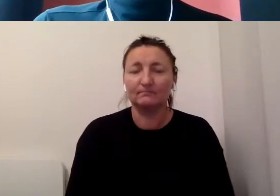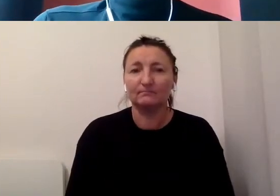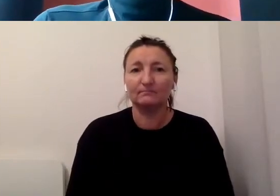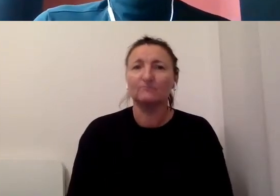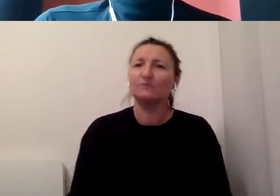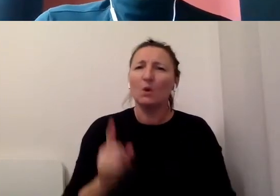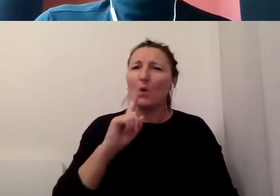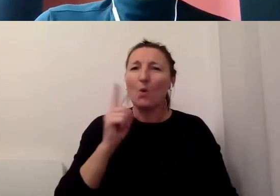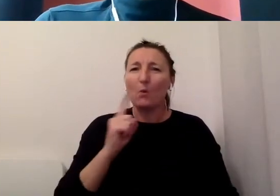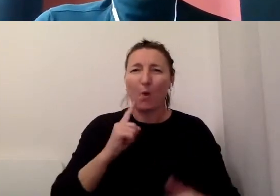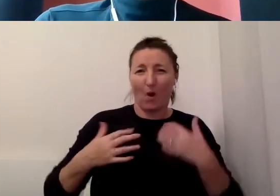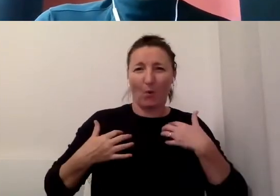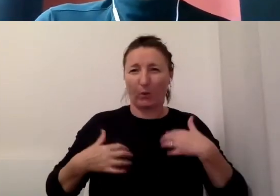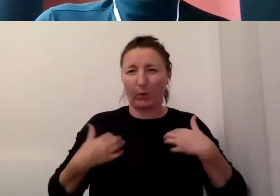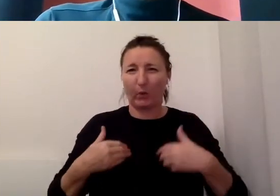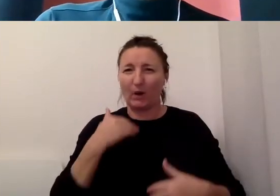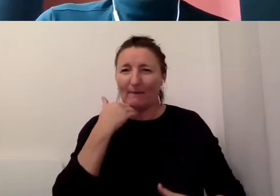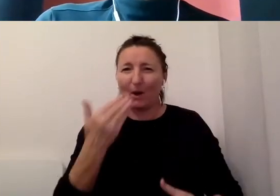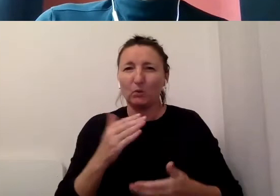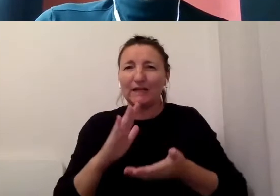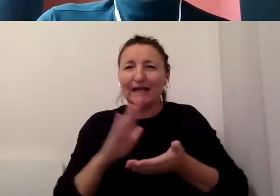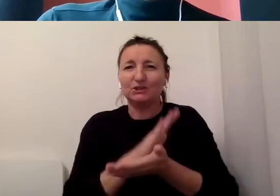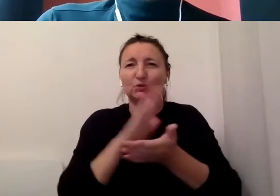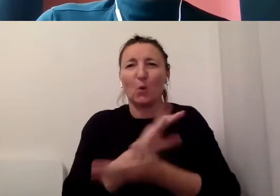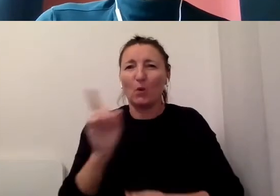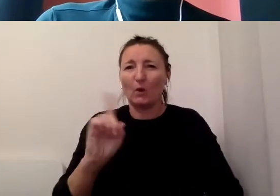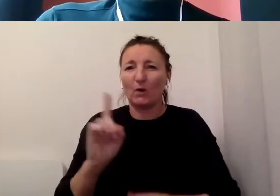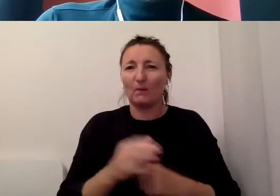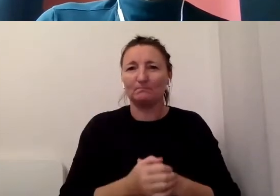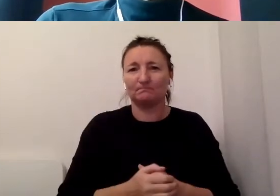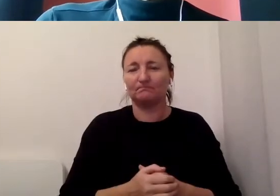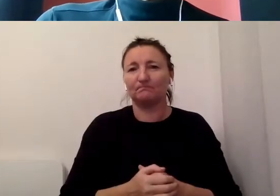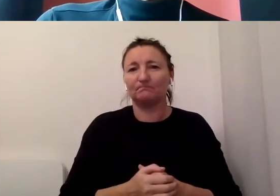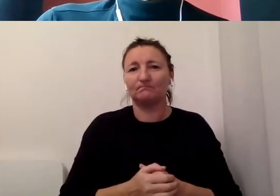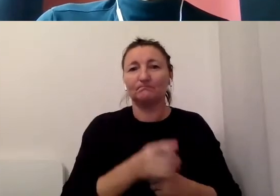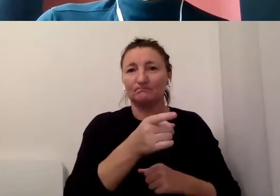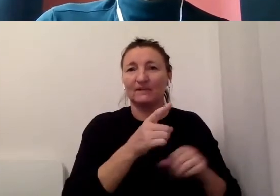most enjoyed about the program so far? Quilliass? Quilliass: Yeah, the thing I most